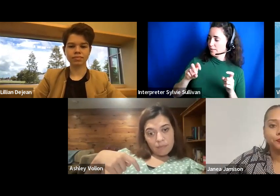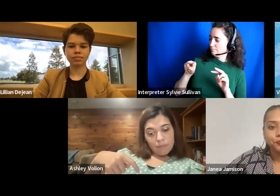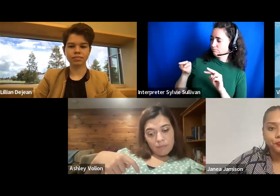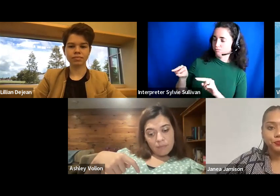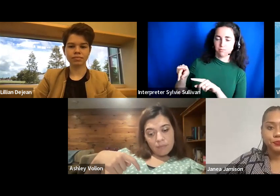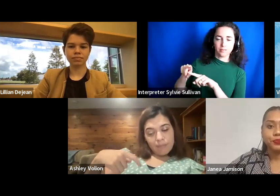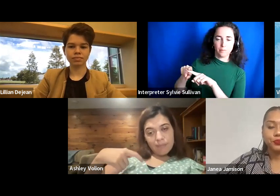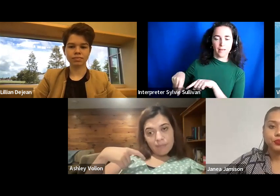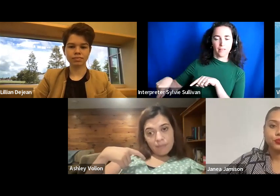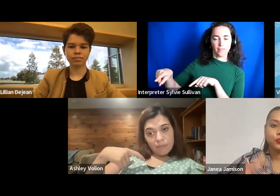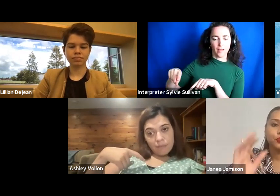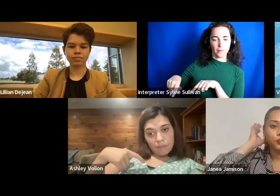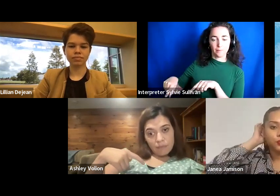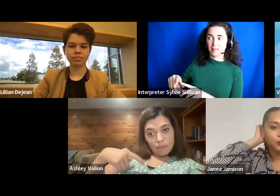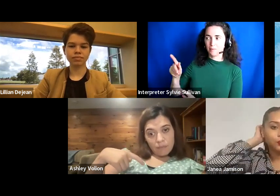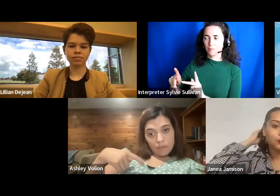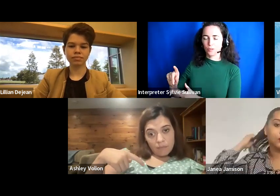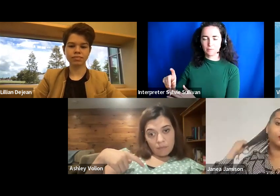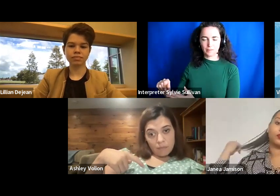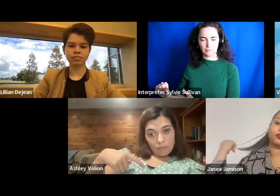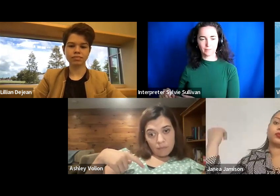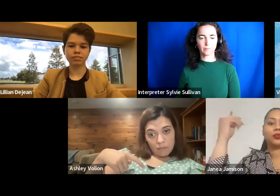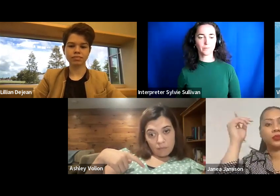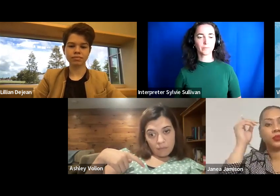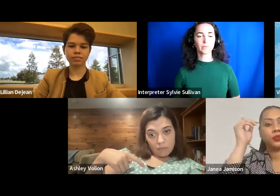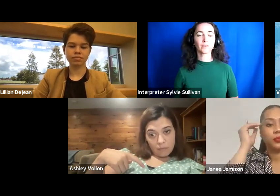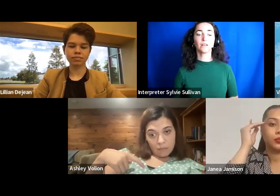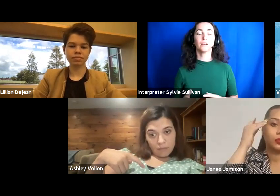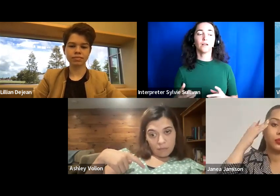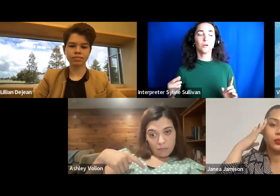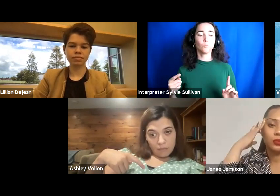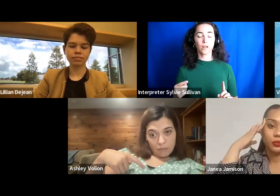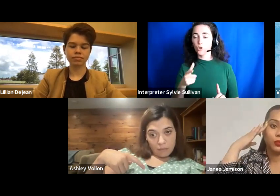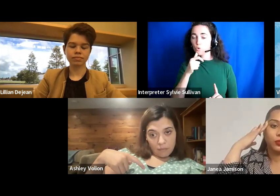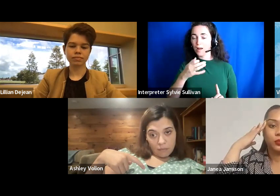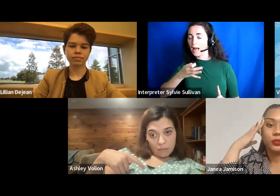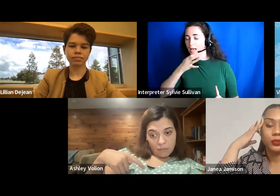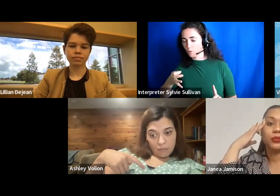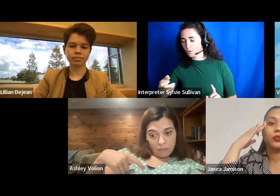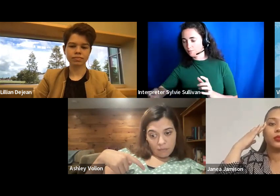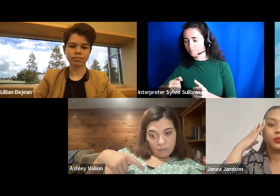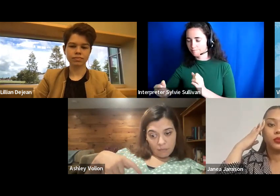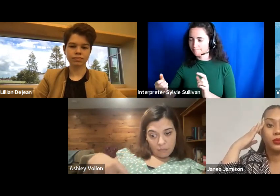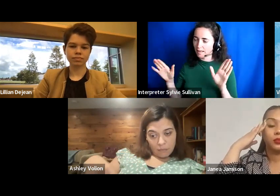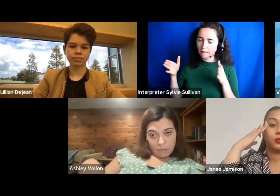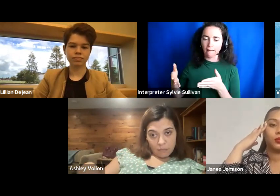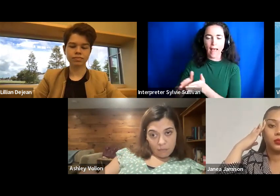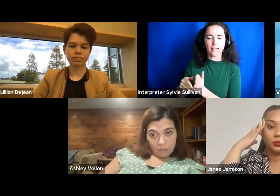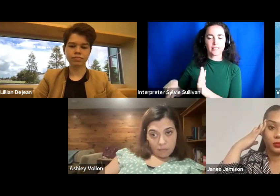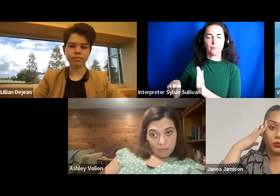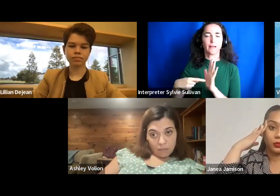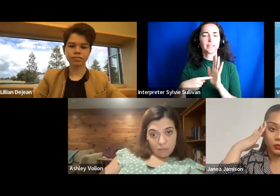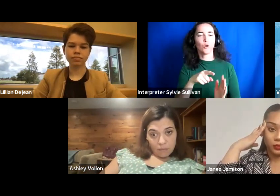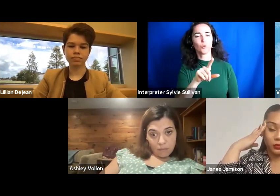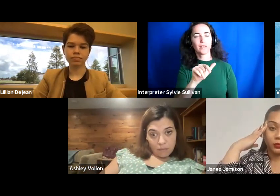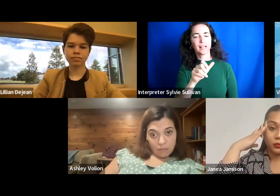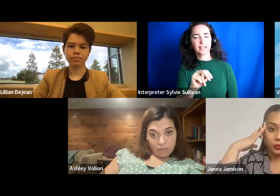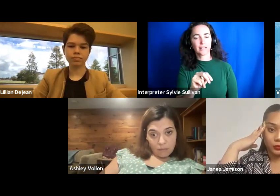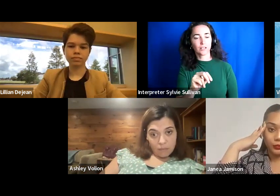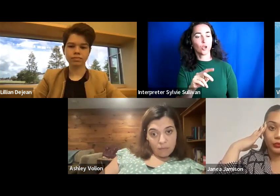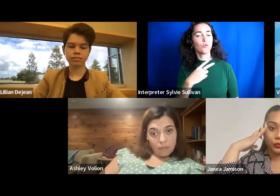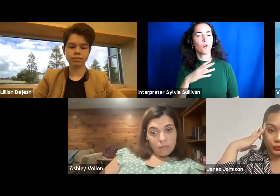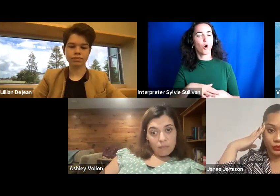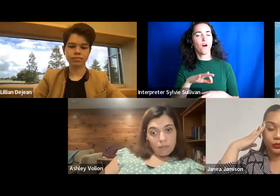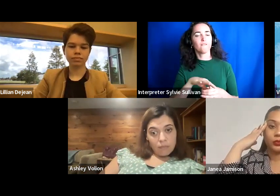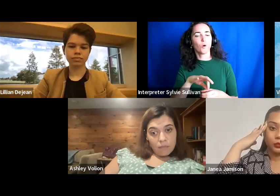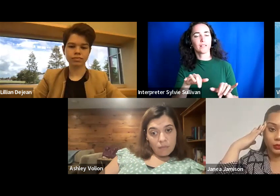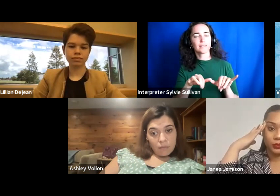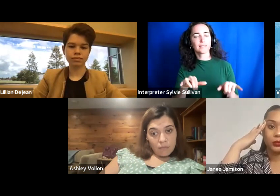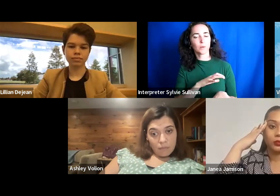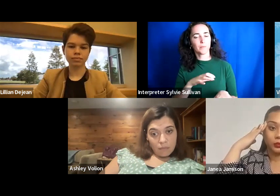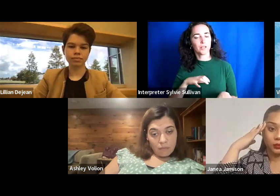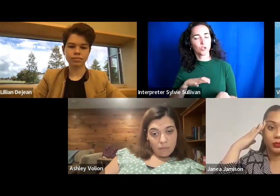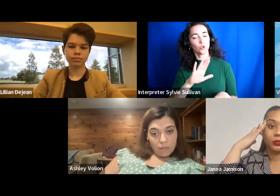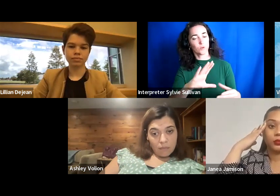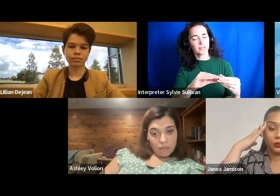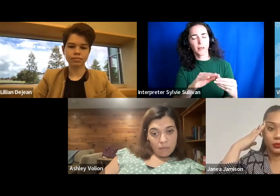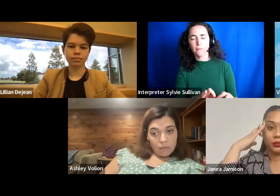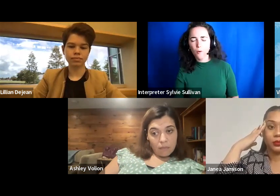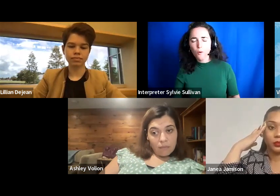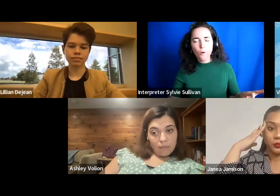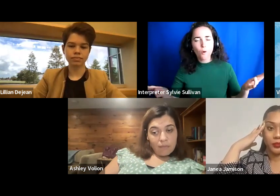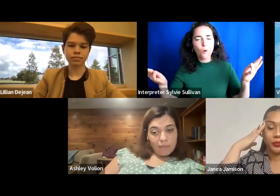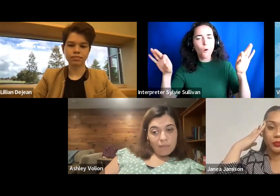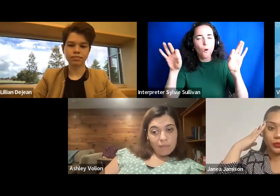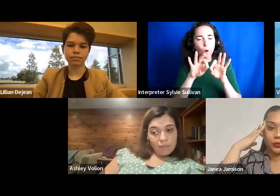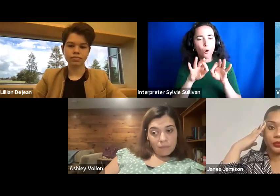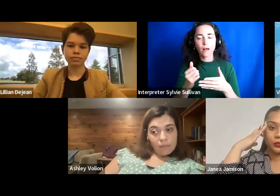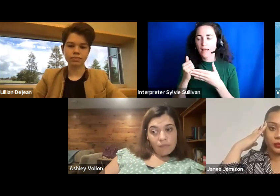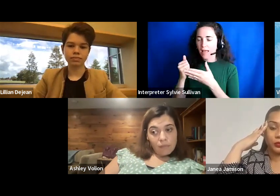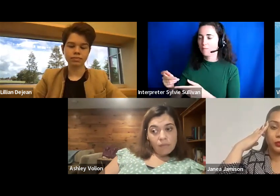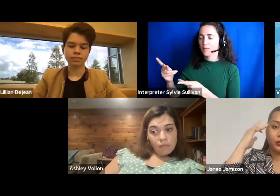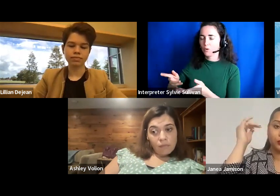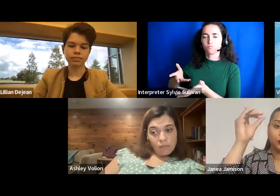So I think, seeing how we can constantly come back to the experts in this space, and have, like Lillian, for example, your voice on the Voting Systems Commission was so important in making sure that there was conversations that were had in